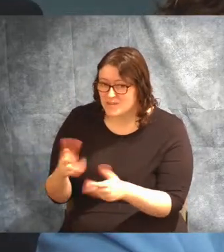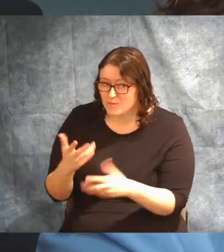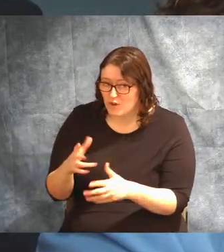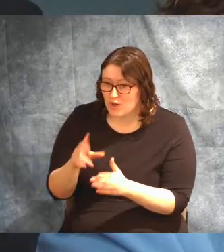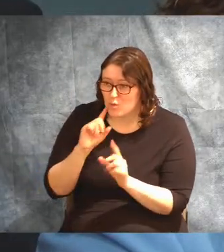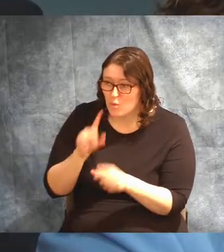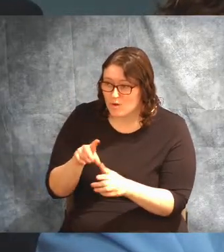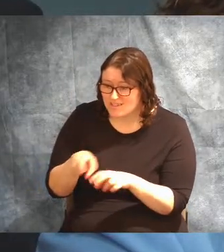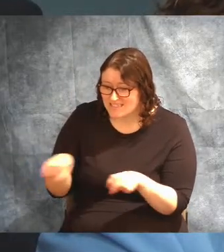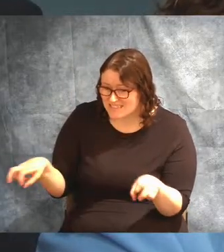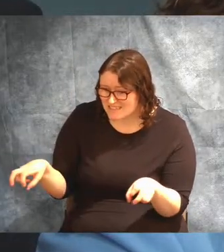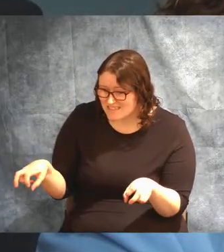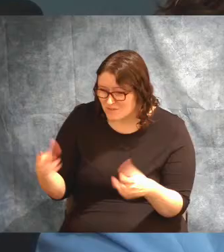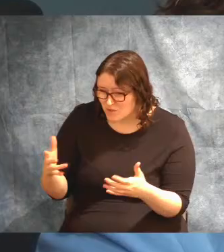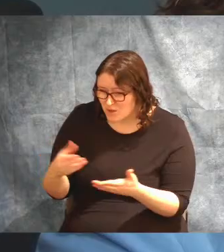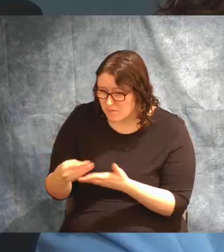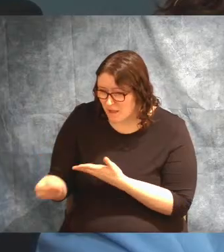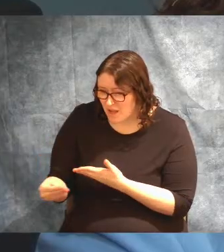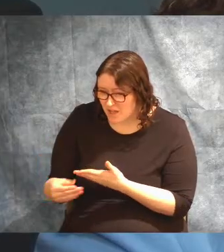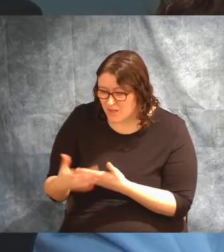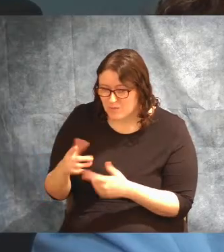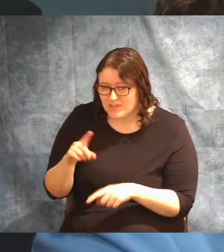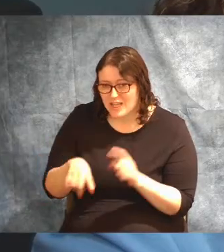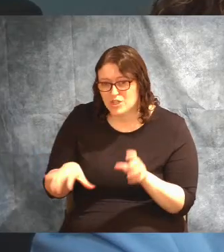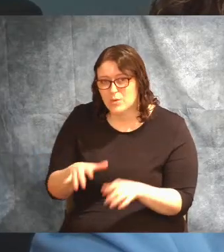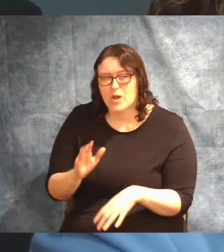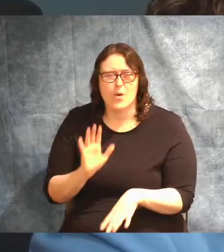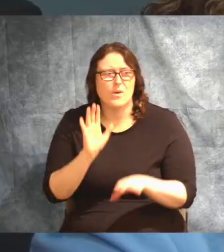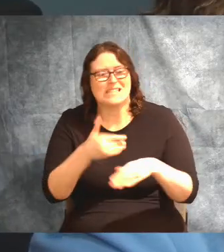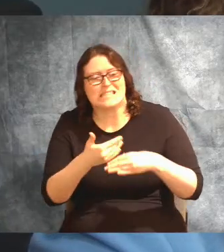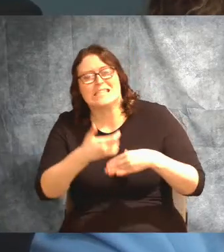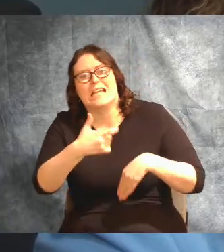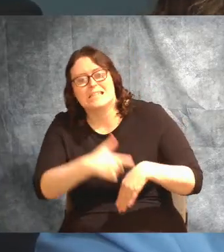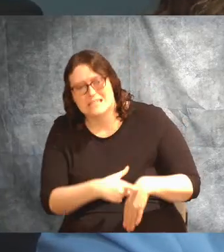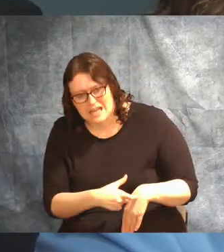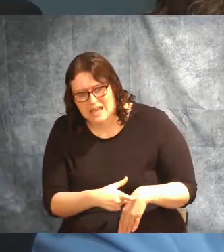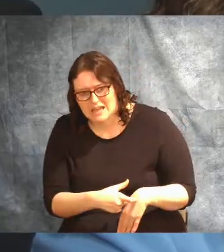Let's don't get it after it's over and say, "Well, next time whenever we do seats, which will be 10,